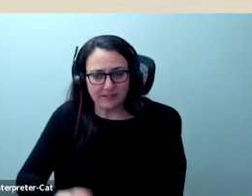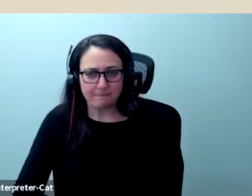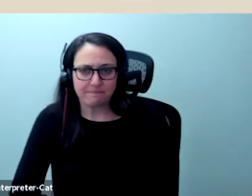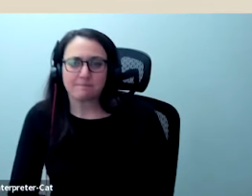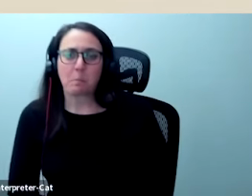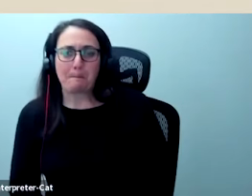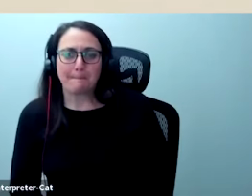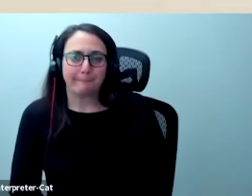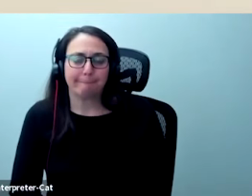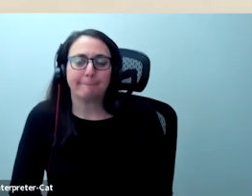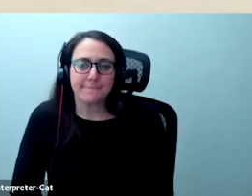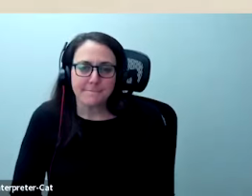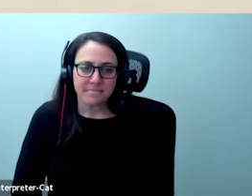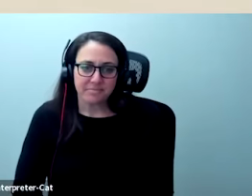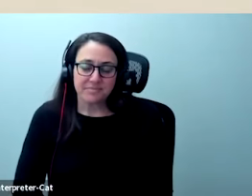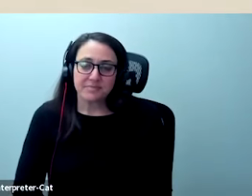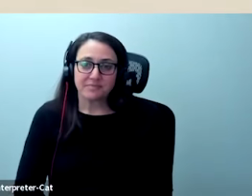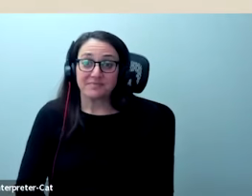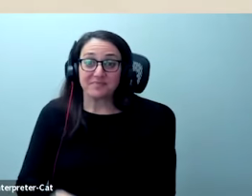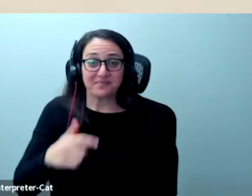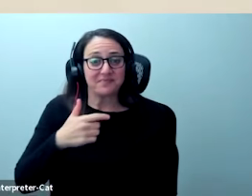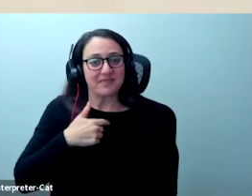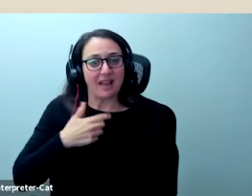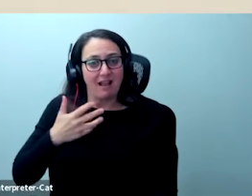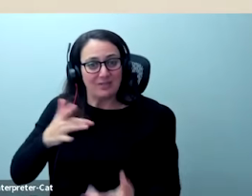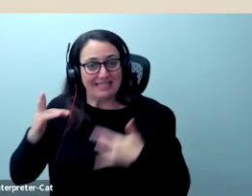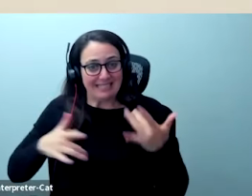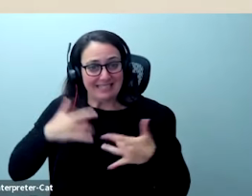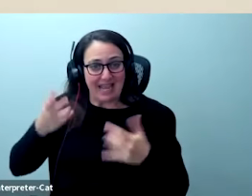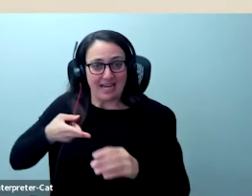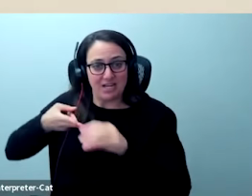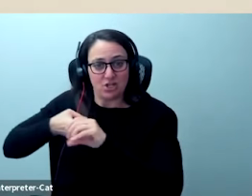Yeah, so part of the reason why I was excited to join PayPal is because of the global perspective.